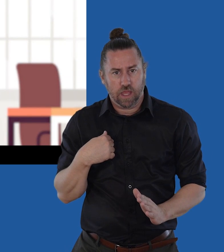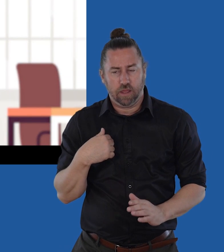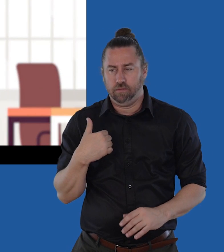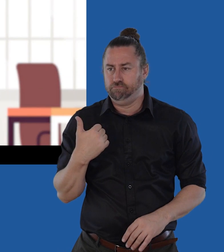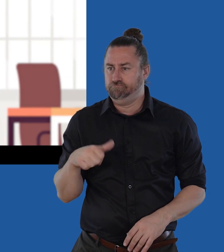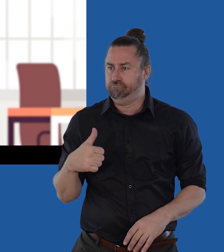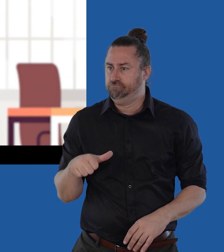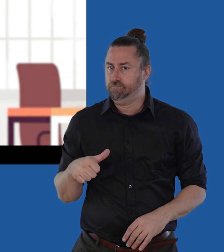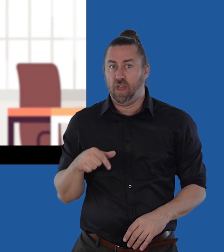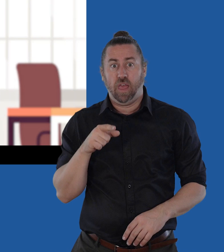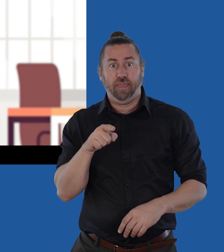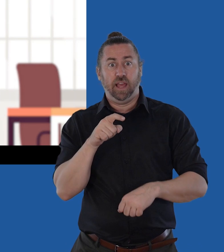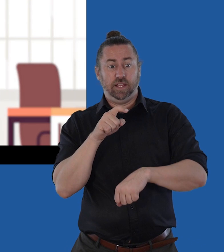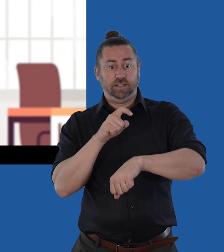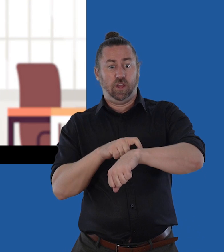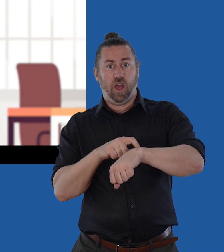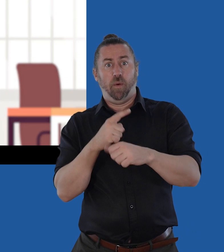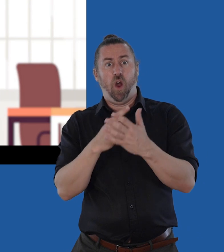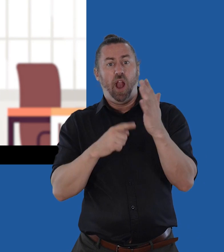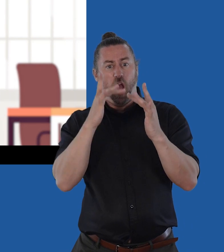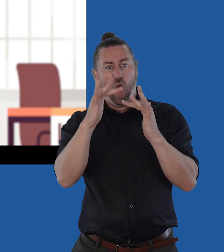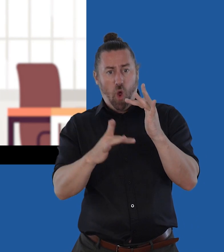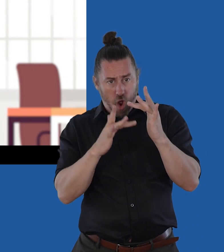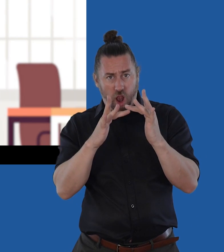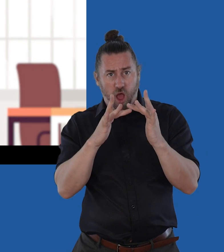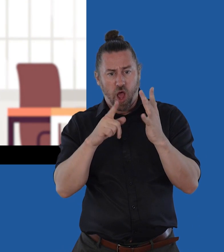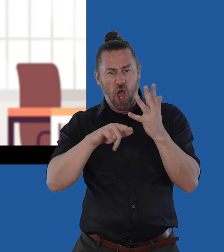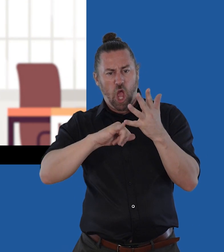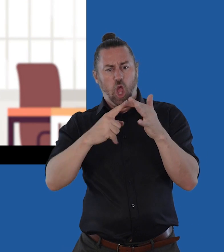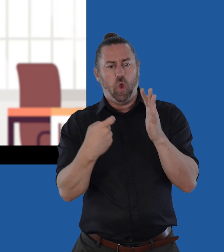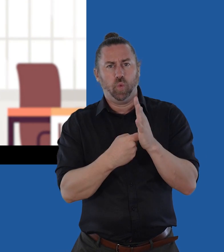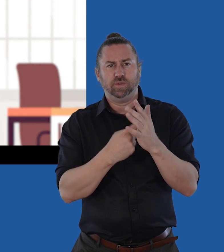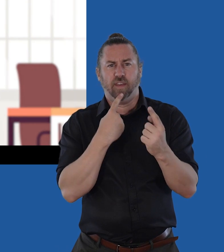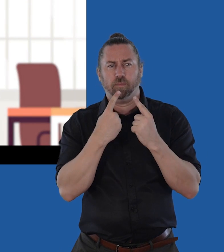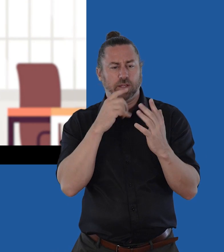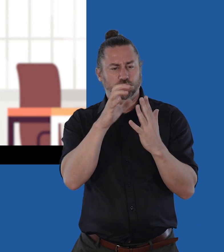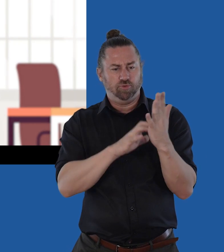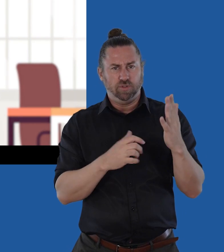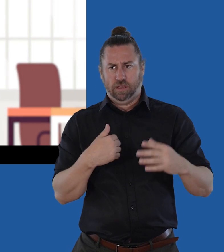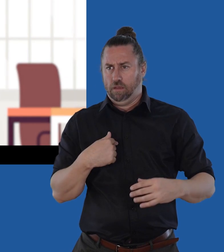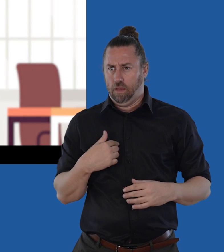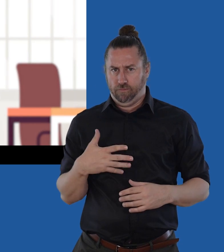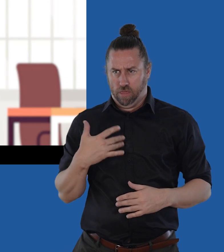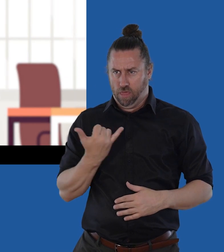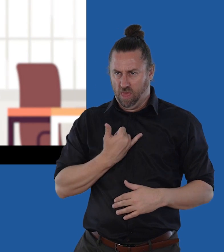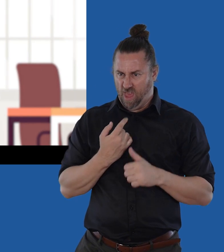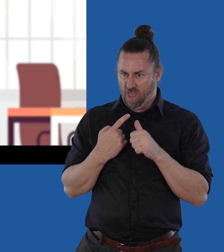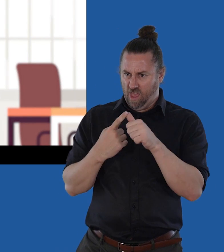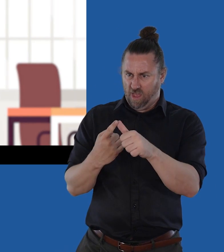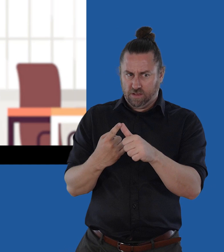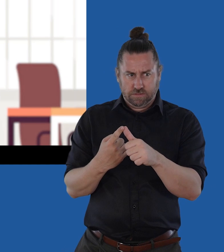"We only have an online user guide." I was dissatisfied with that answer, I wanted to help create easy-to-use